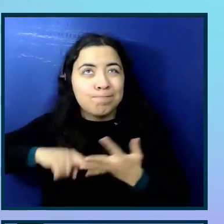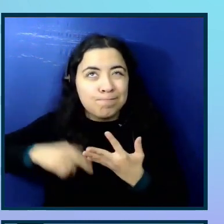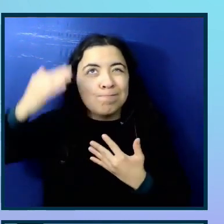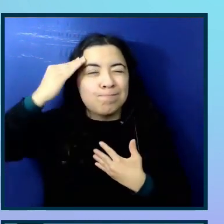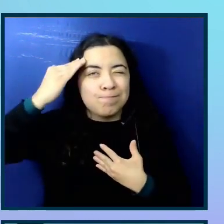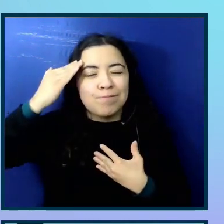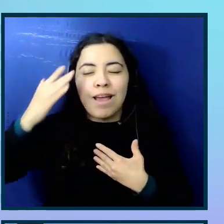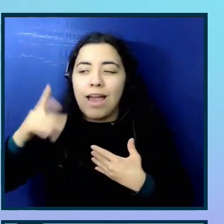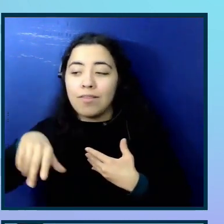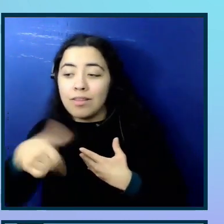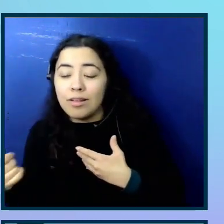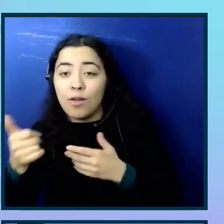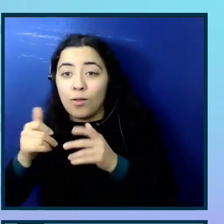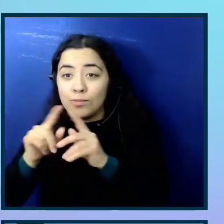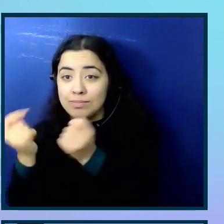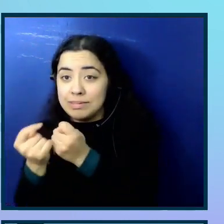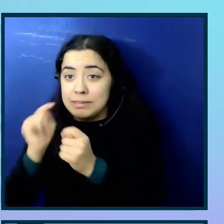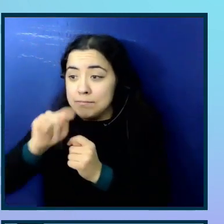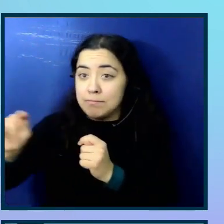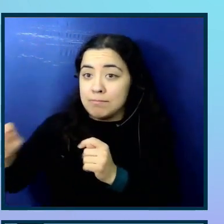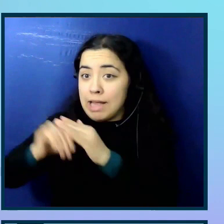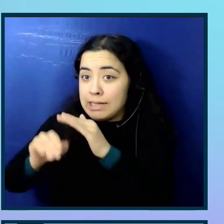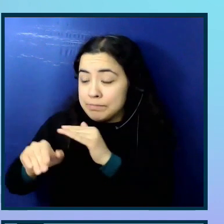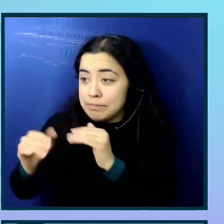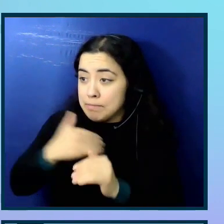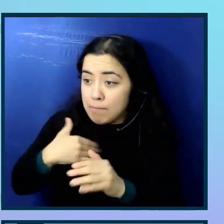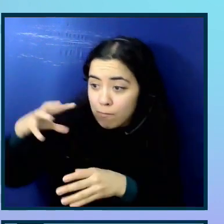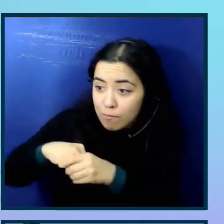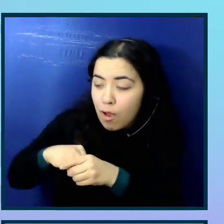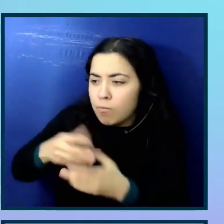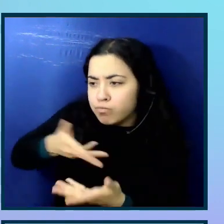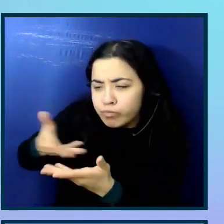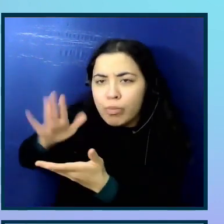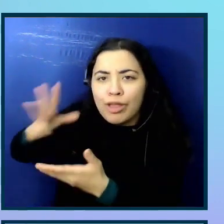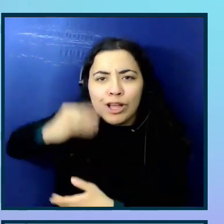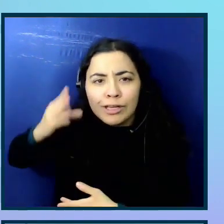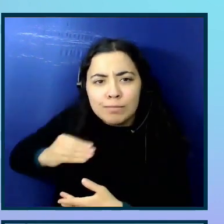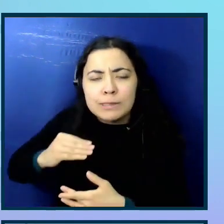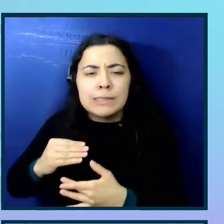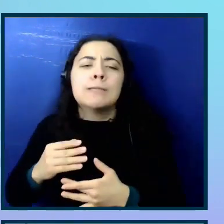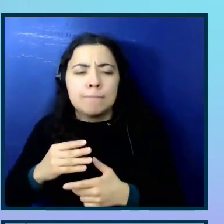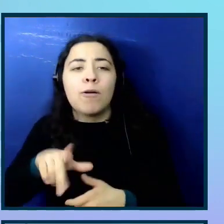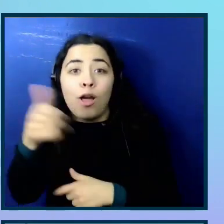and meet with them regularly. But we have to find a way to distill this and make it scalable so that other kids can use it.